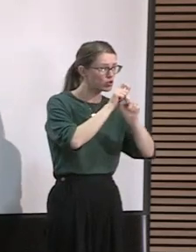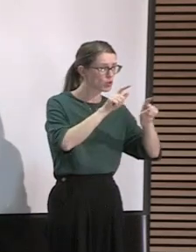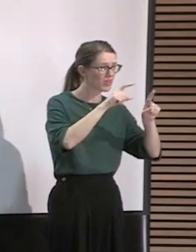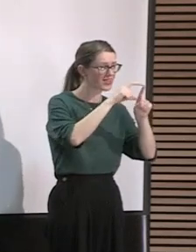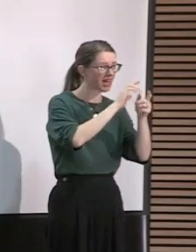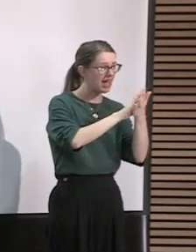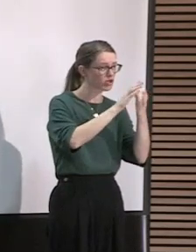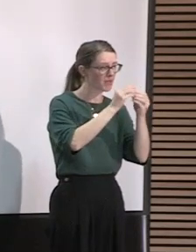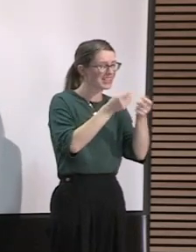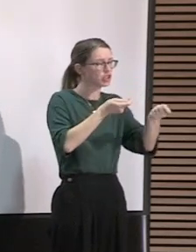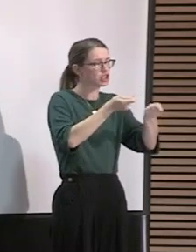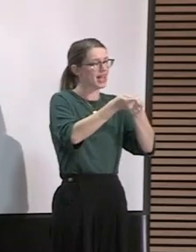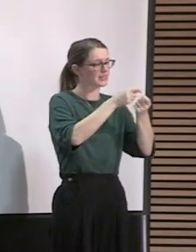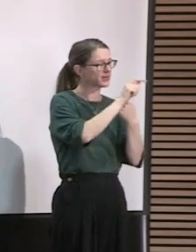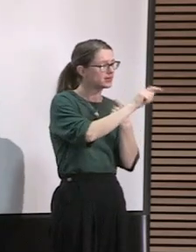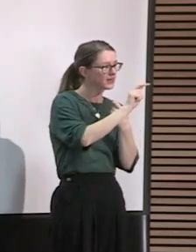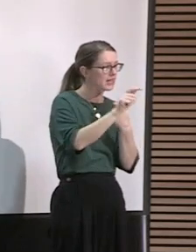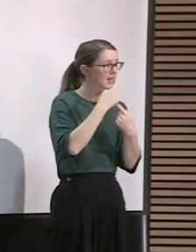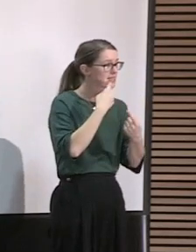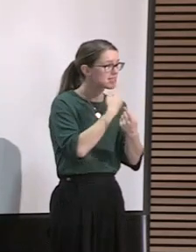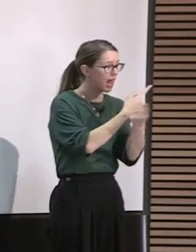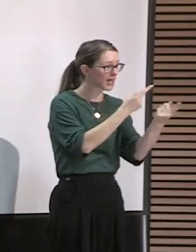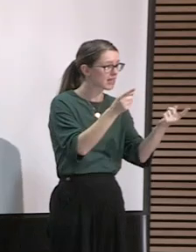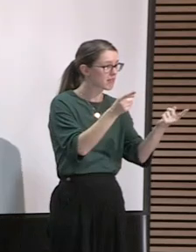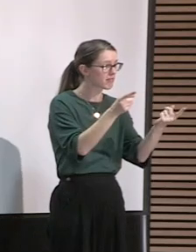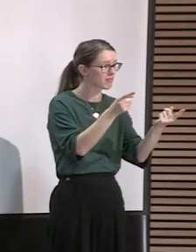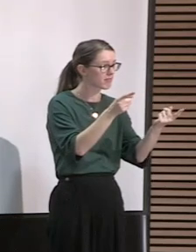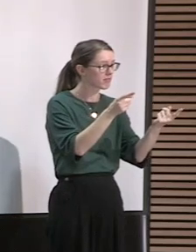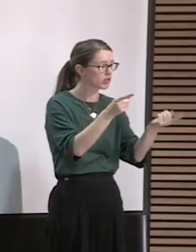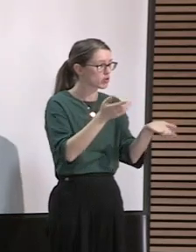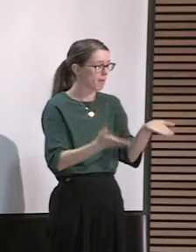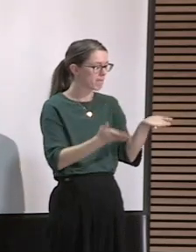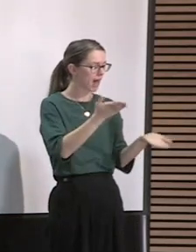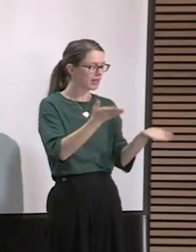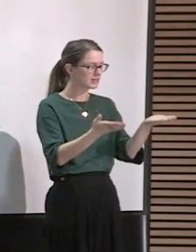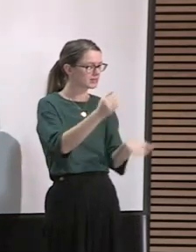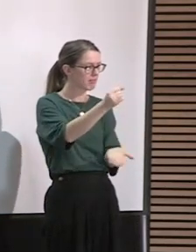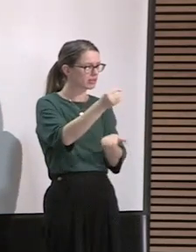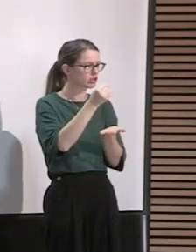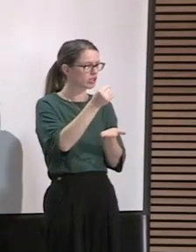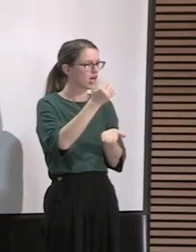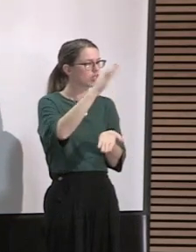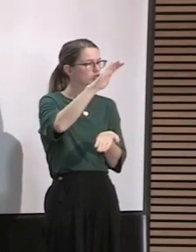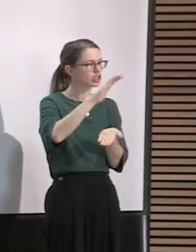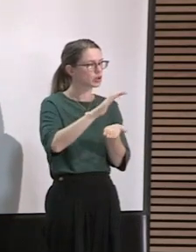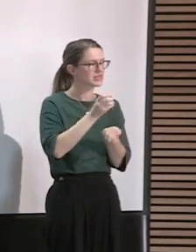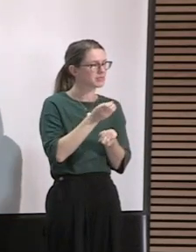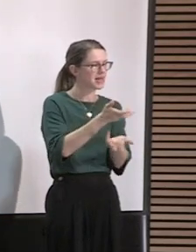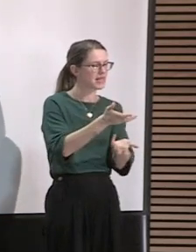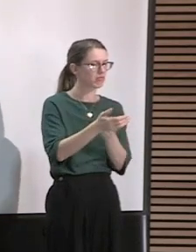lucky... Minister, have you written to DHB chairs telling them or